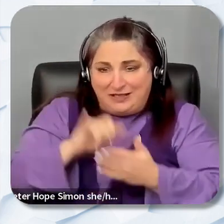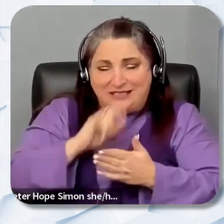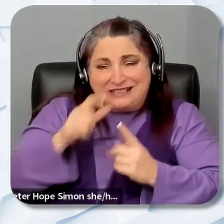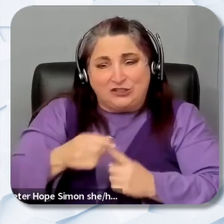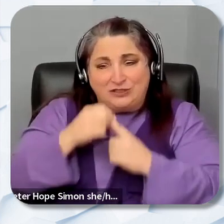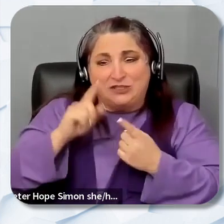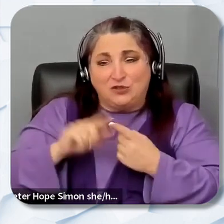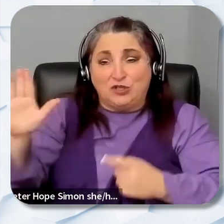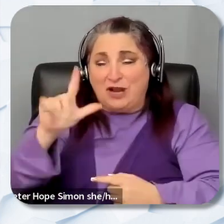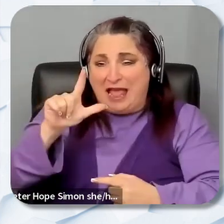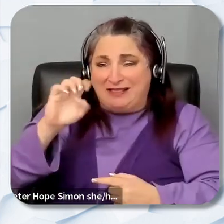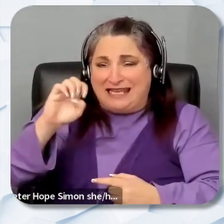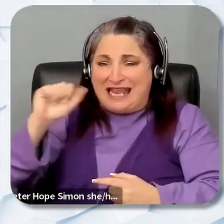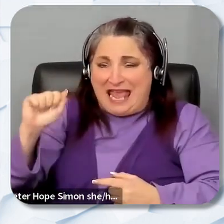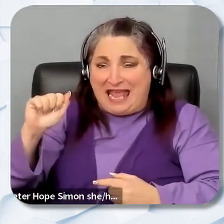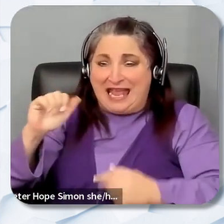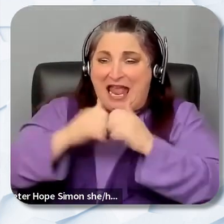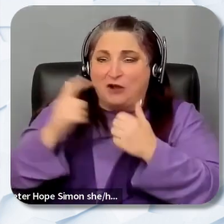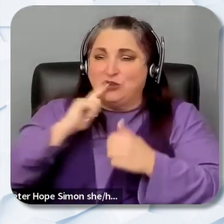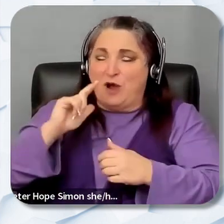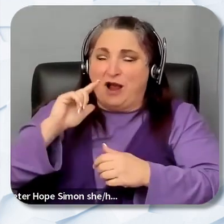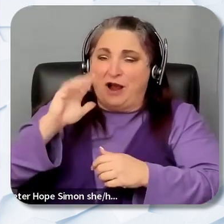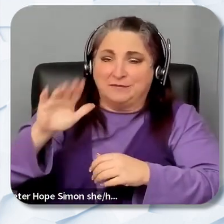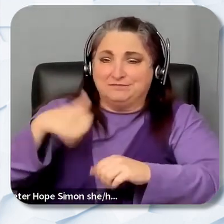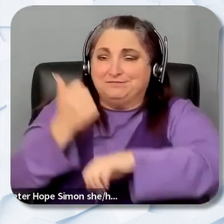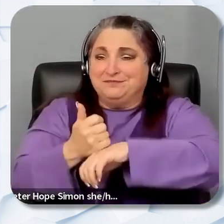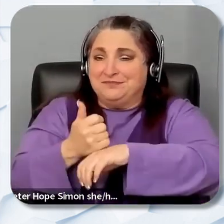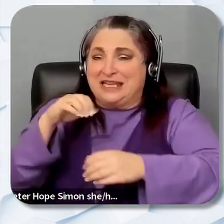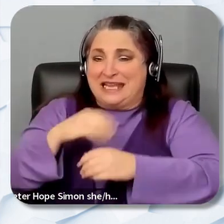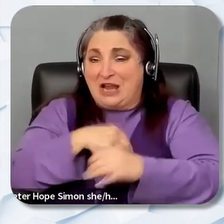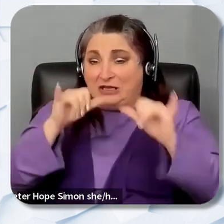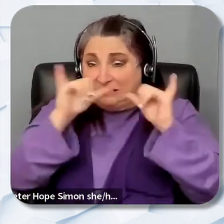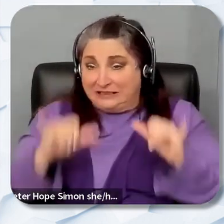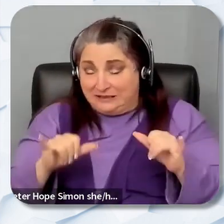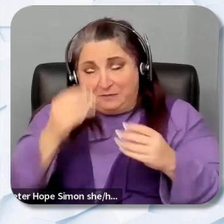you all sit inside of our system. However, I do want to note that all of our resources